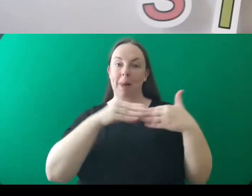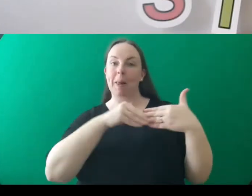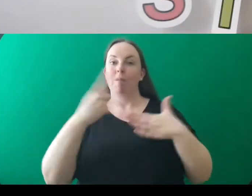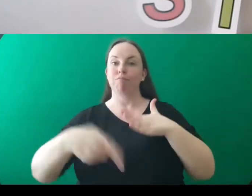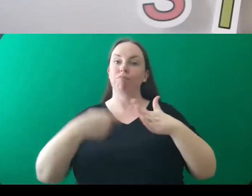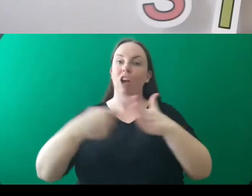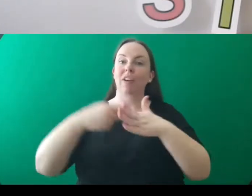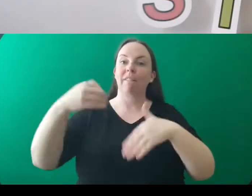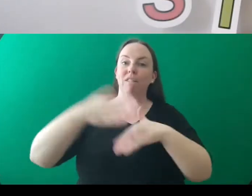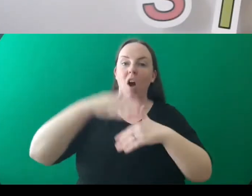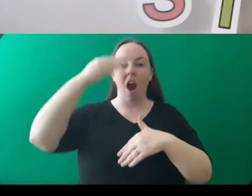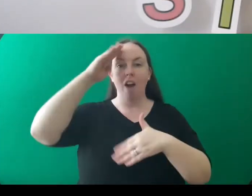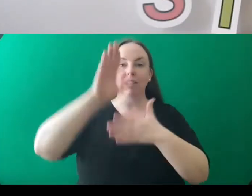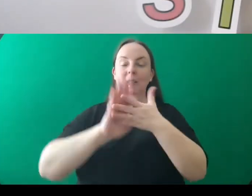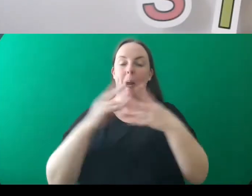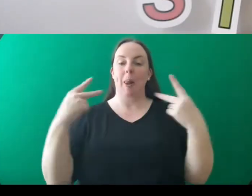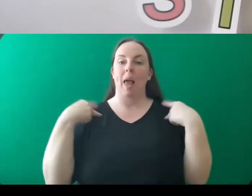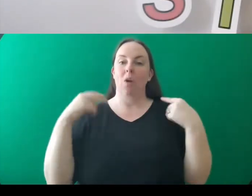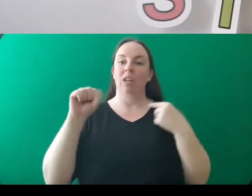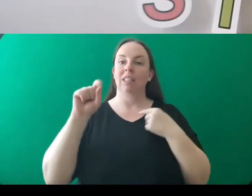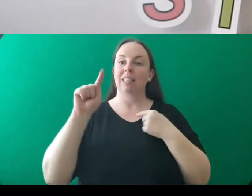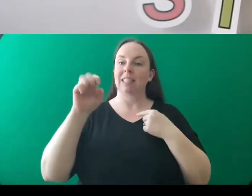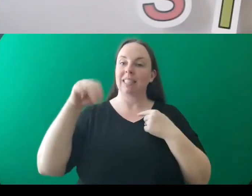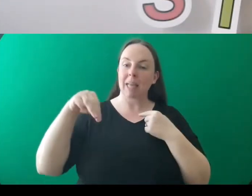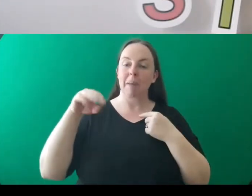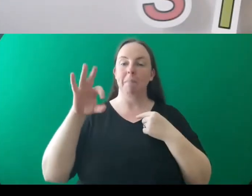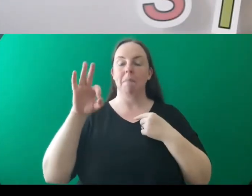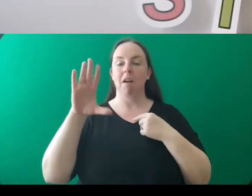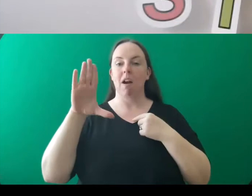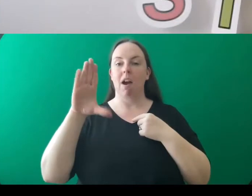Irish Sign Language STEM Glossary project. The ISL STEM